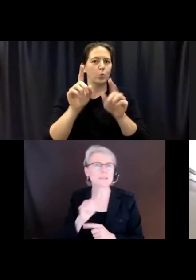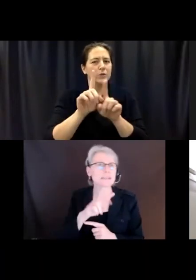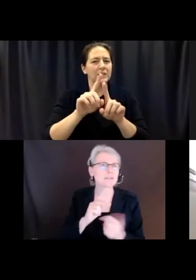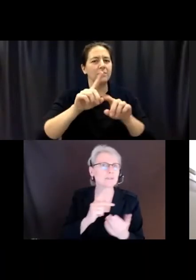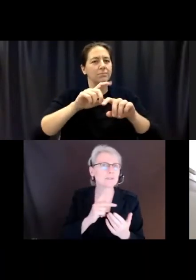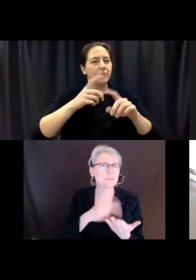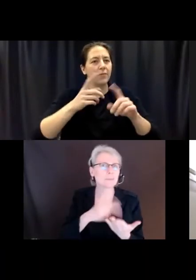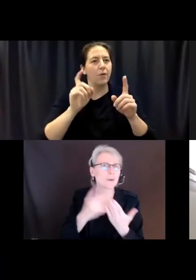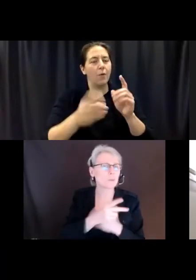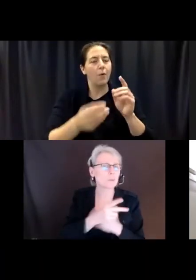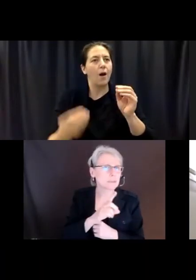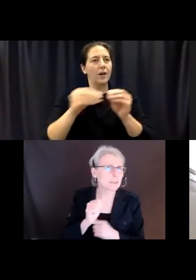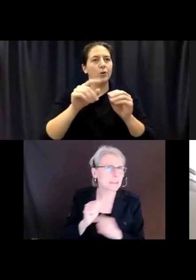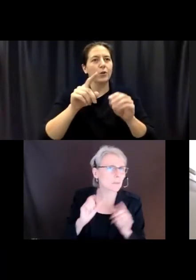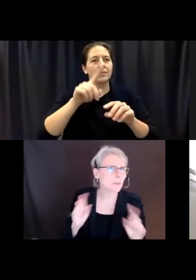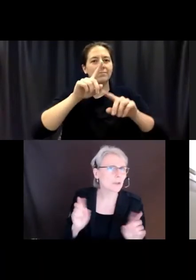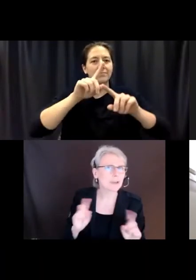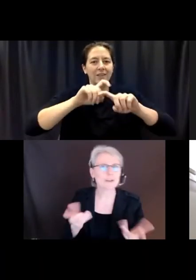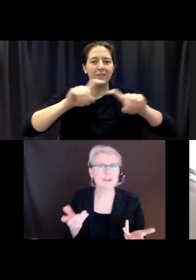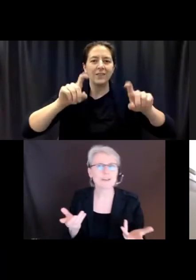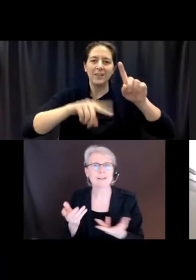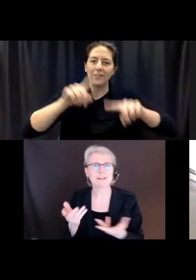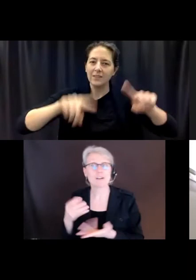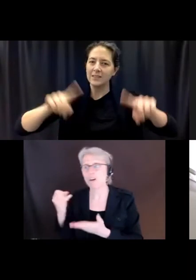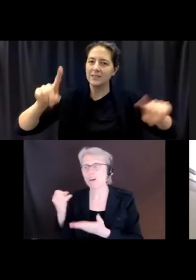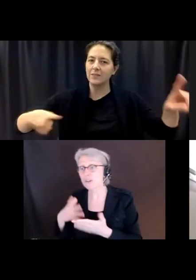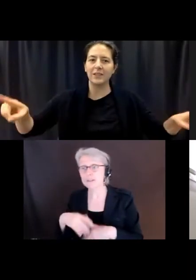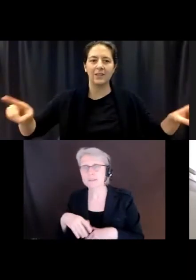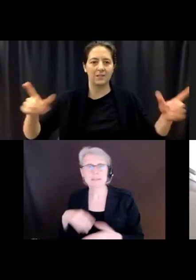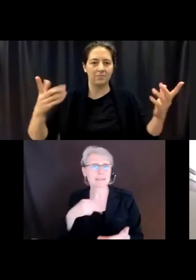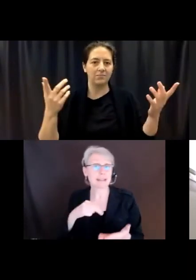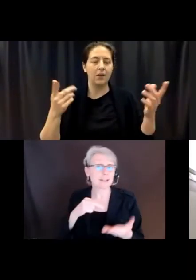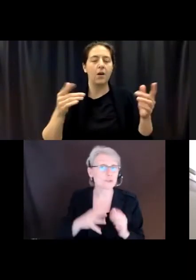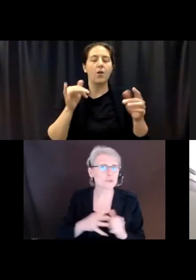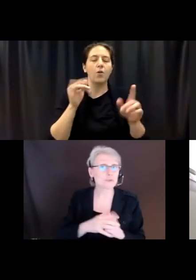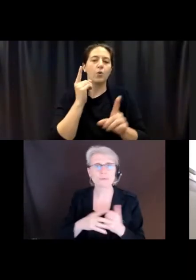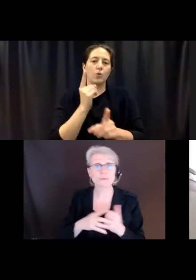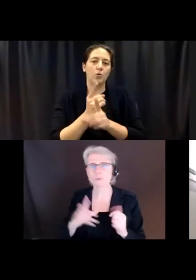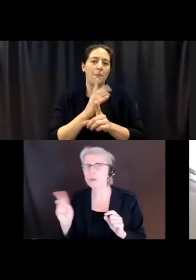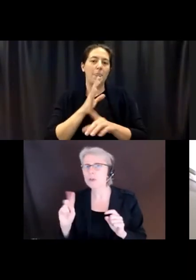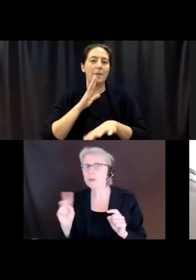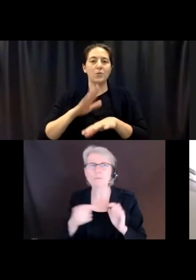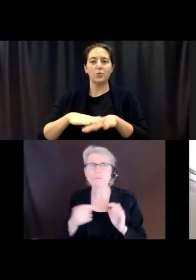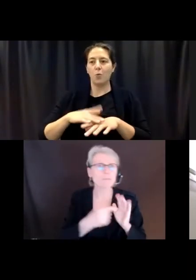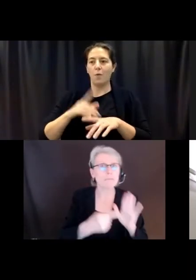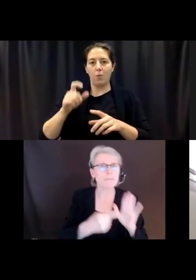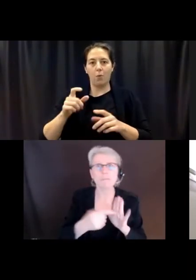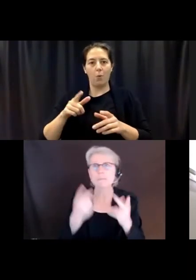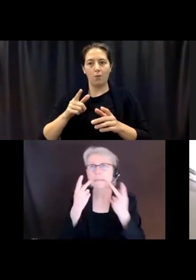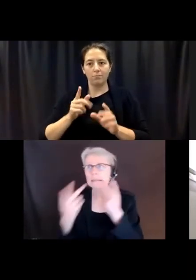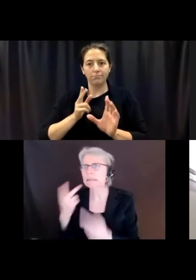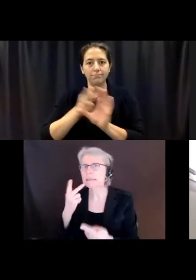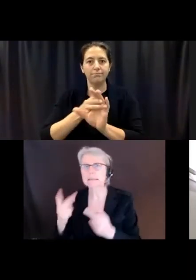DISABLED DANCER, DISABLED ARTISTS. WE NEED TO BE MORE SHOWCASED. THIS IS WHY I SAY THAT